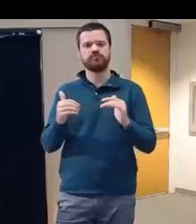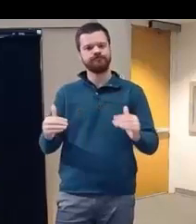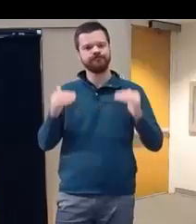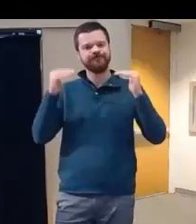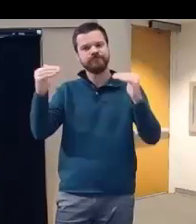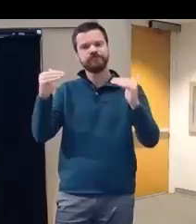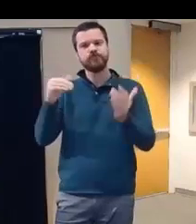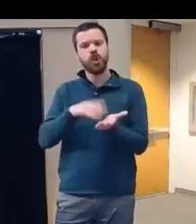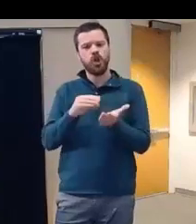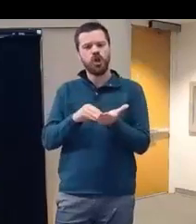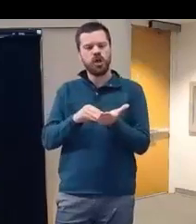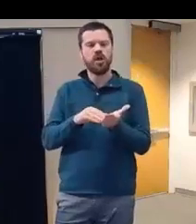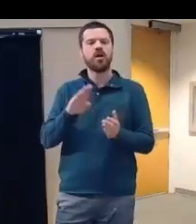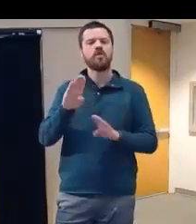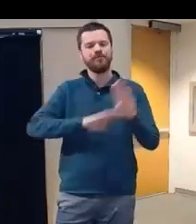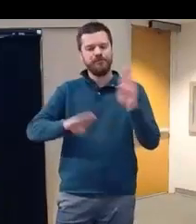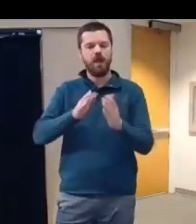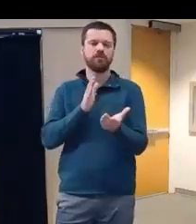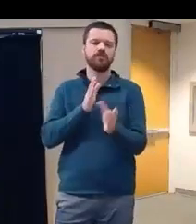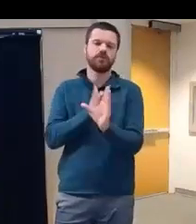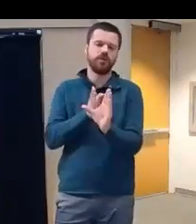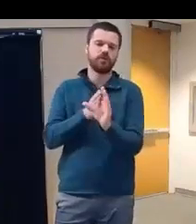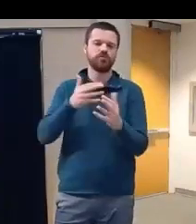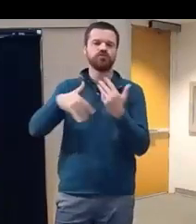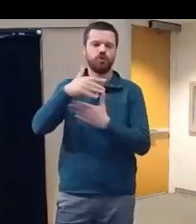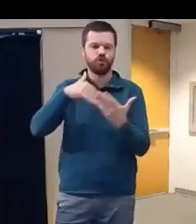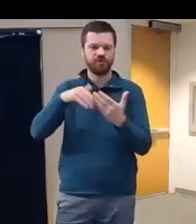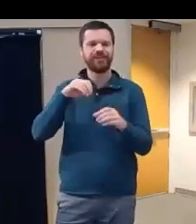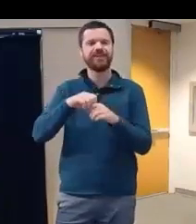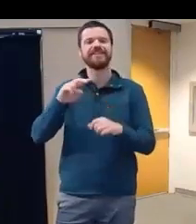about the biopsychosocial formulation in the second year mind brain Behavior course hopefully